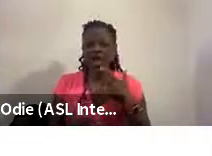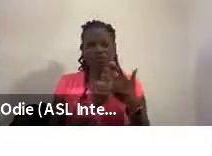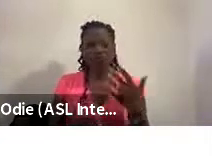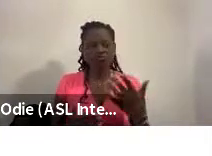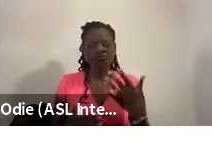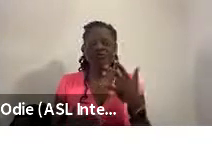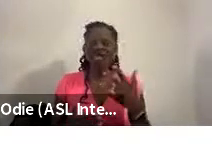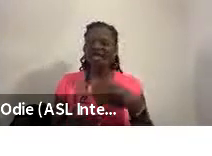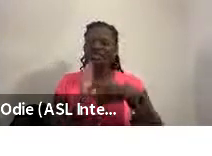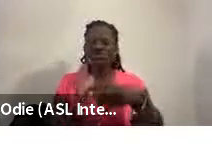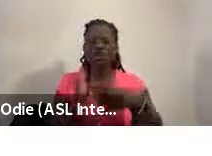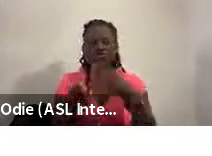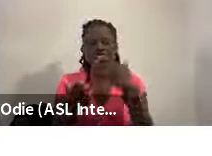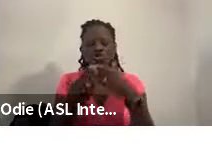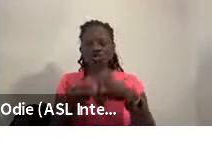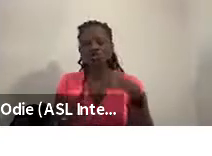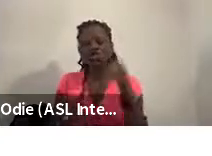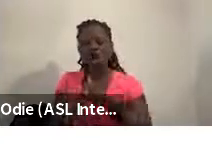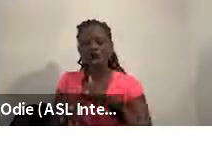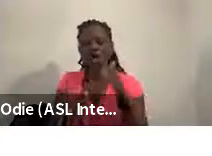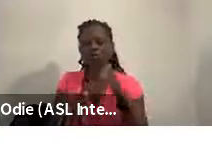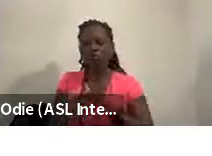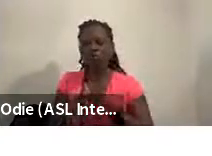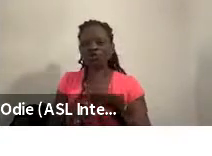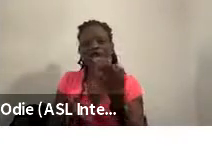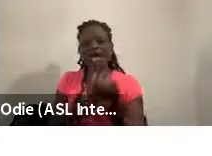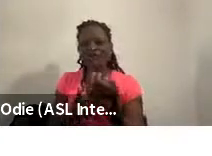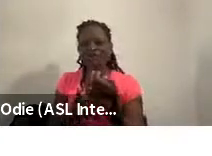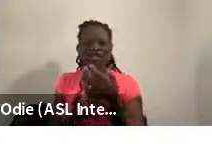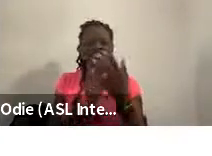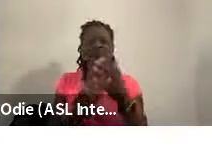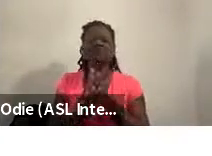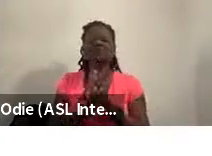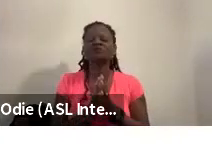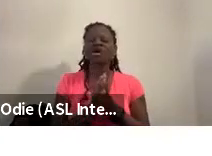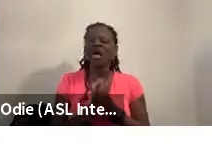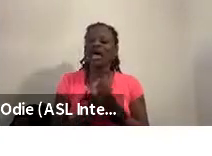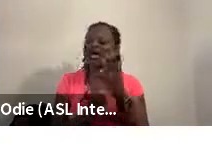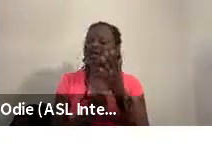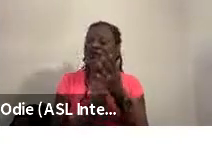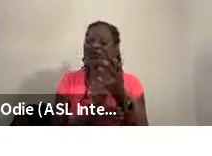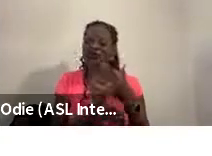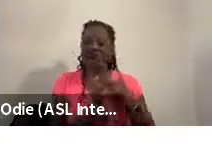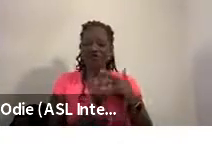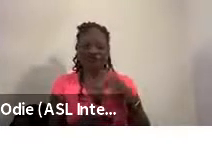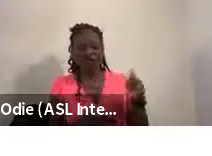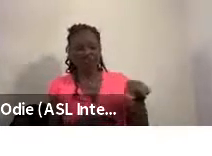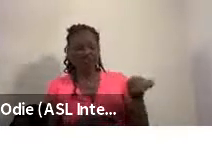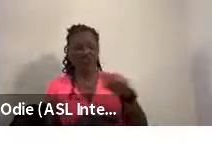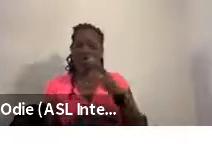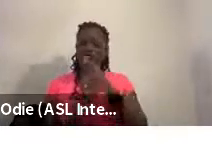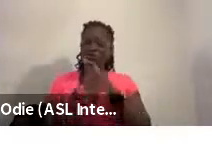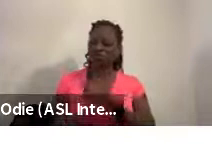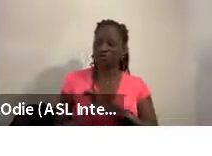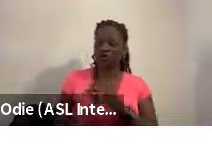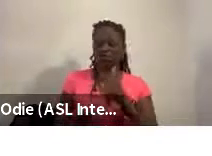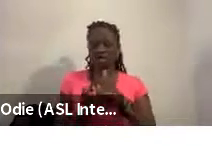choices around whether or not to get vaccinated. And their responses can help inform public health outreach and messaging and future vaccine hesitancy.